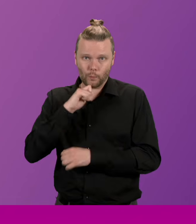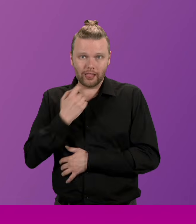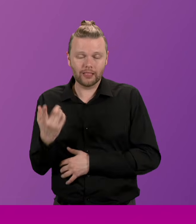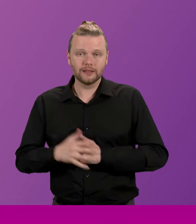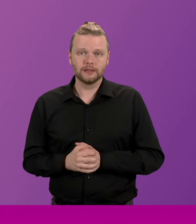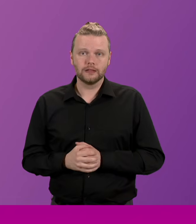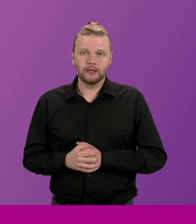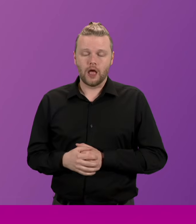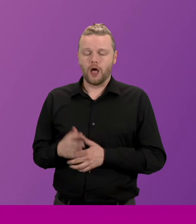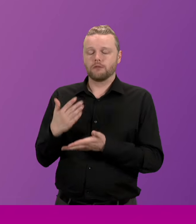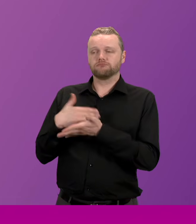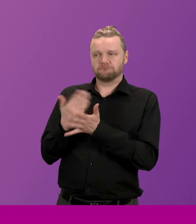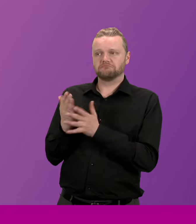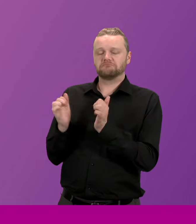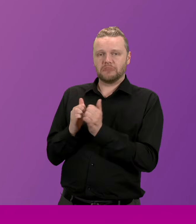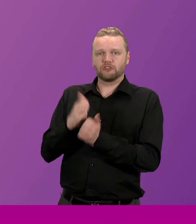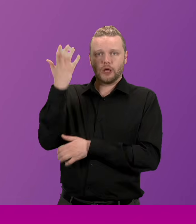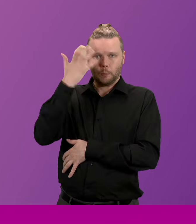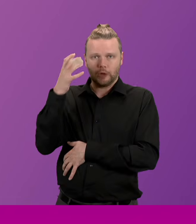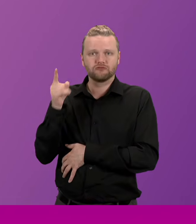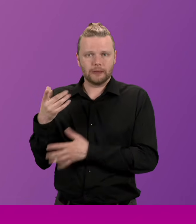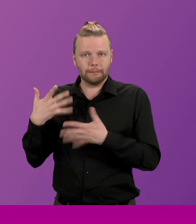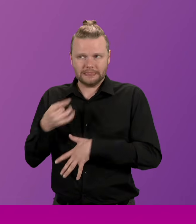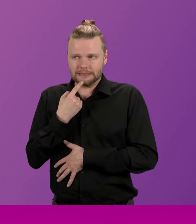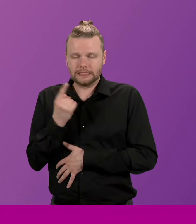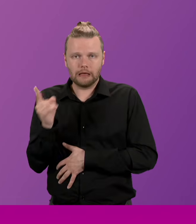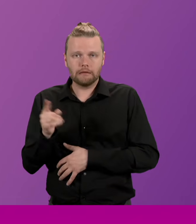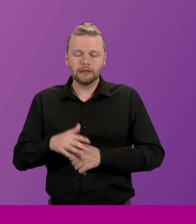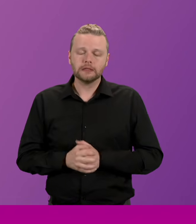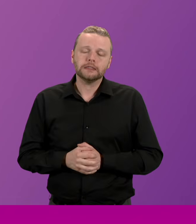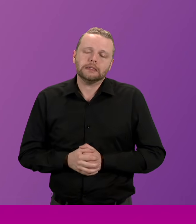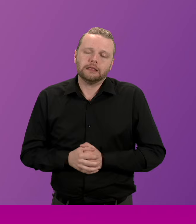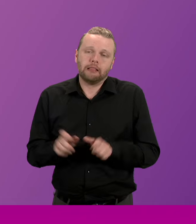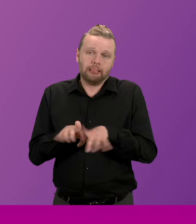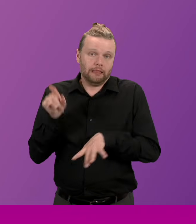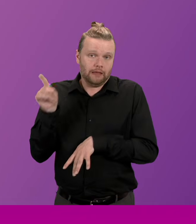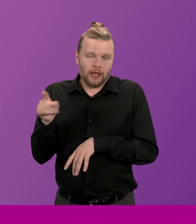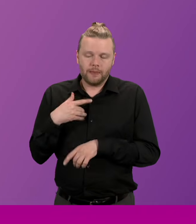I share the concerns that Alyn Smith has set out. Like him, I have many constituents who